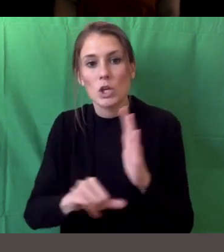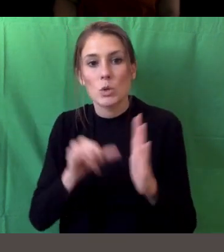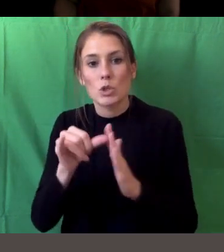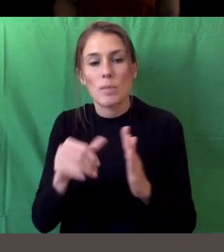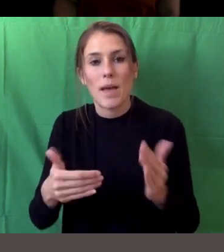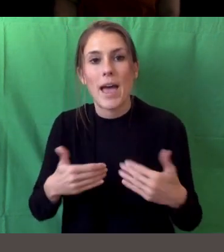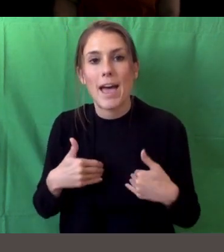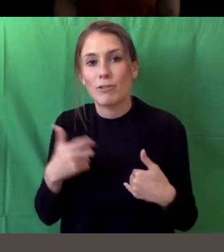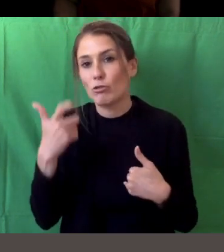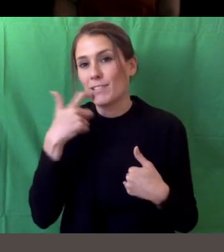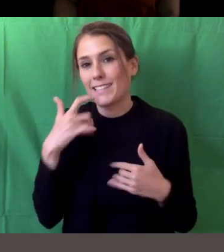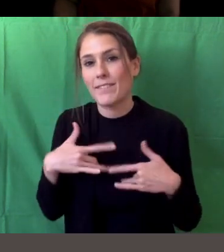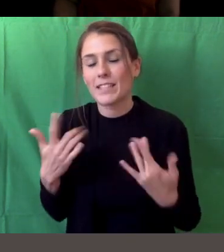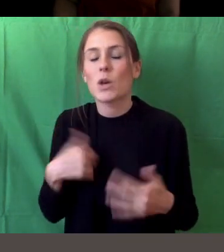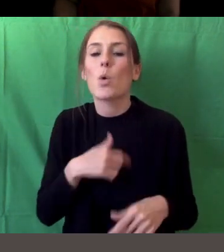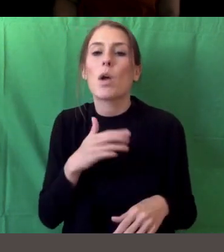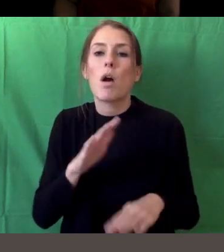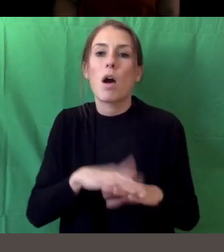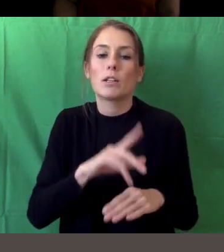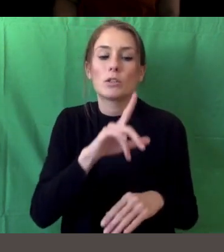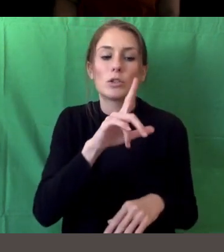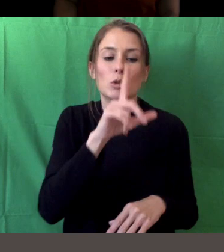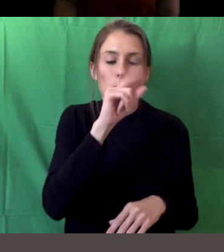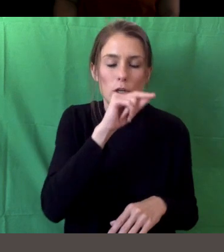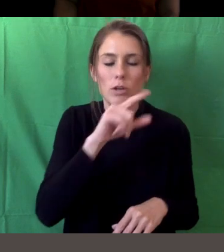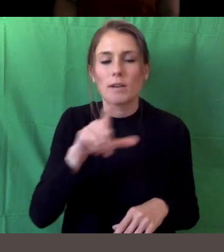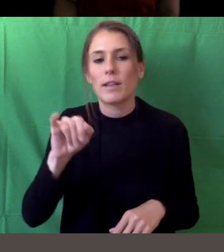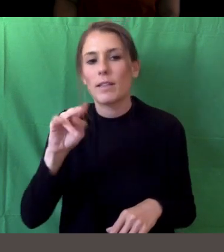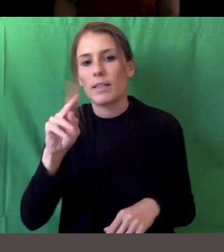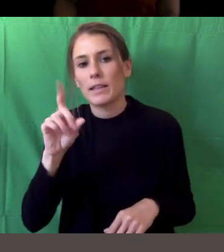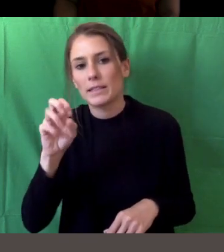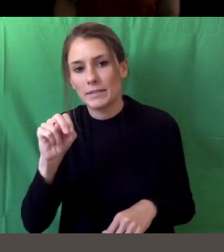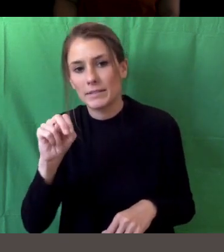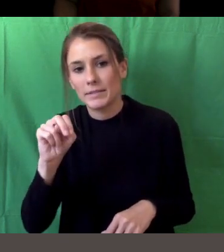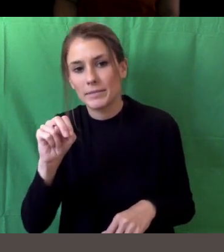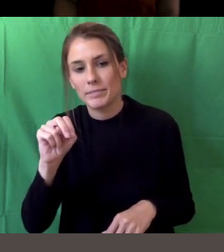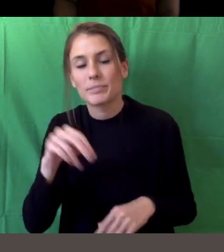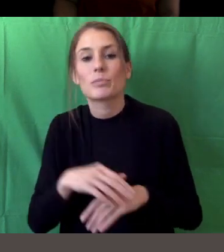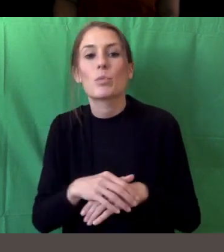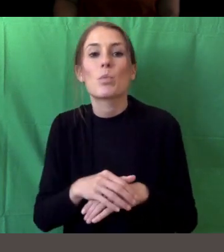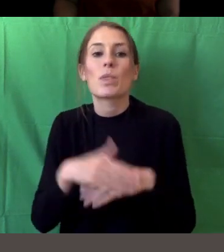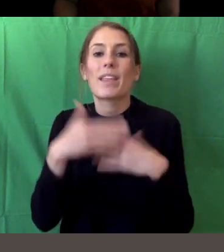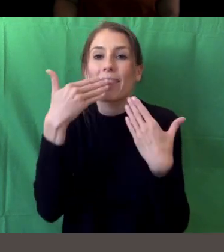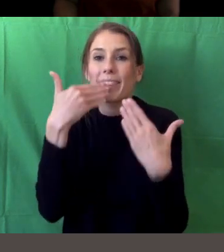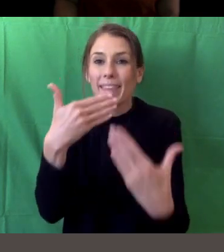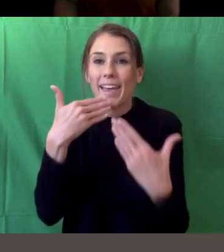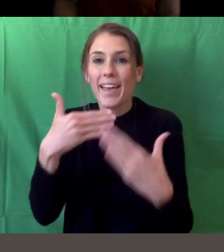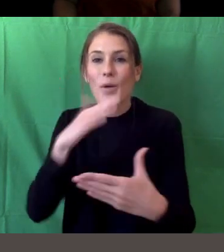Our YouTube has our recent events, and we are on Twitter and LinkedIn at Data Umbrella.